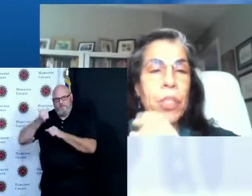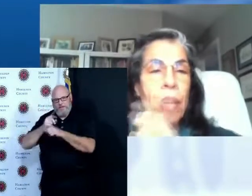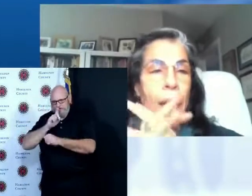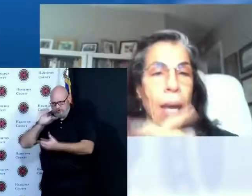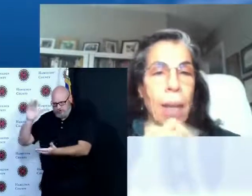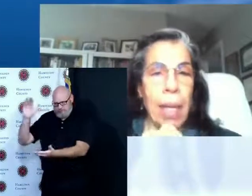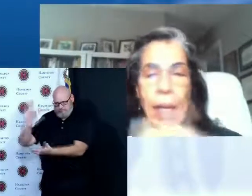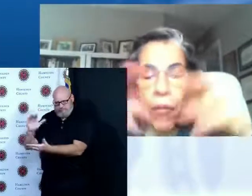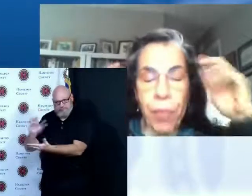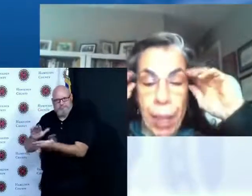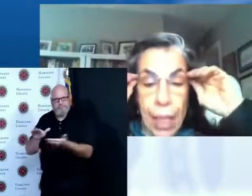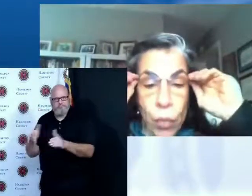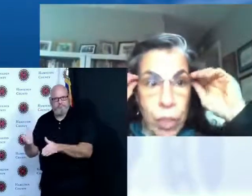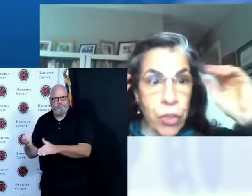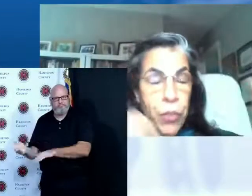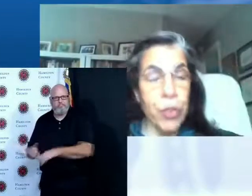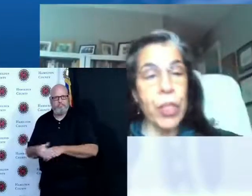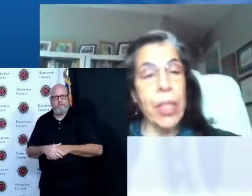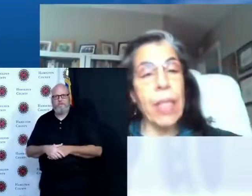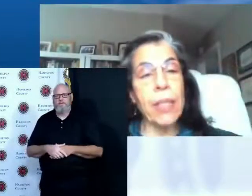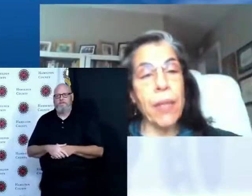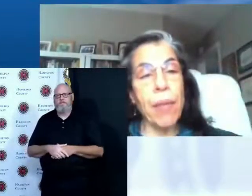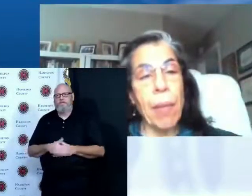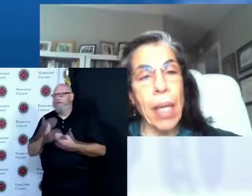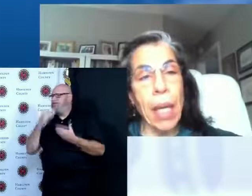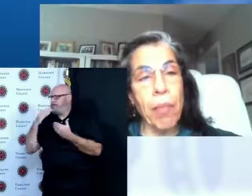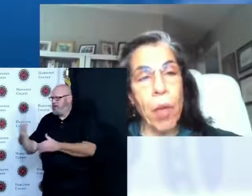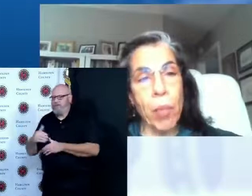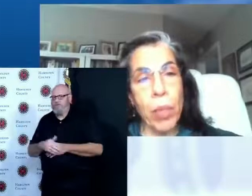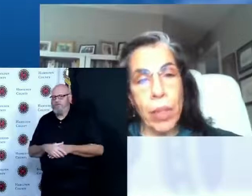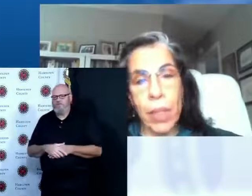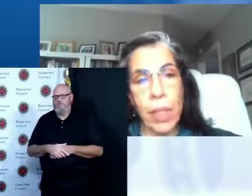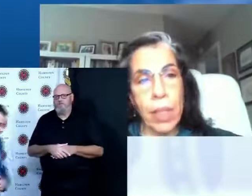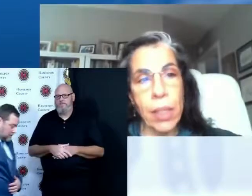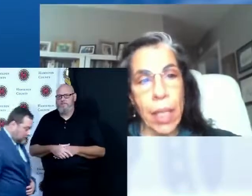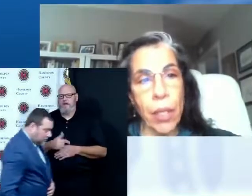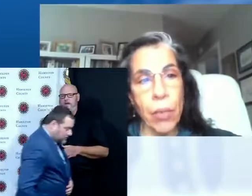much my other my next question is for Denise if I might have a moment with Denise thank you